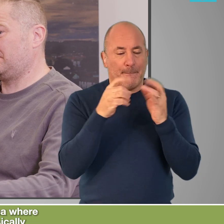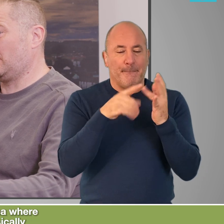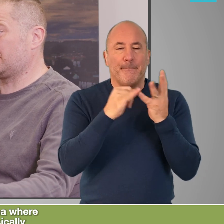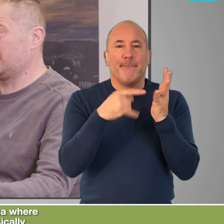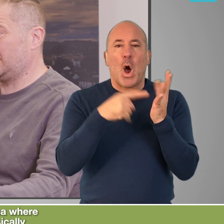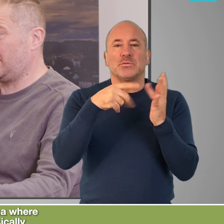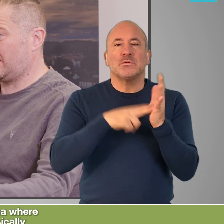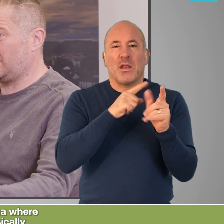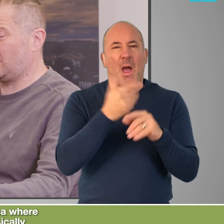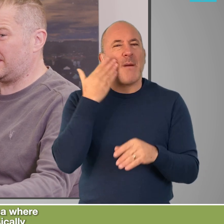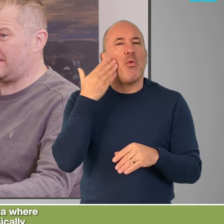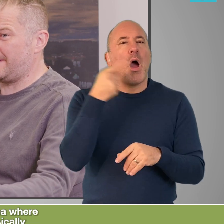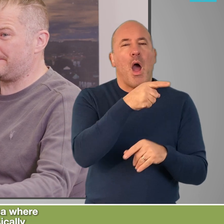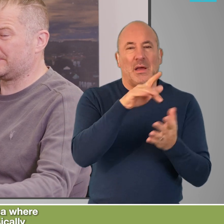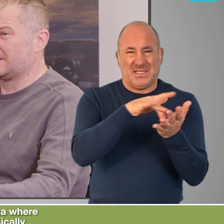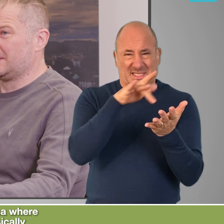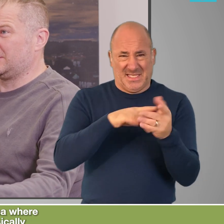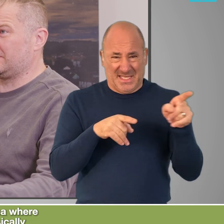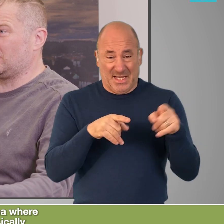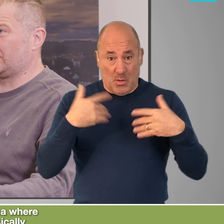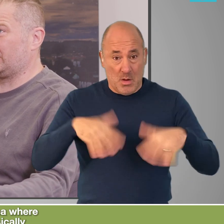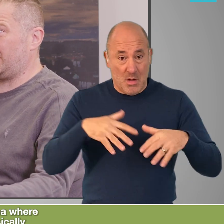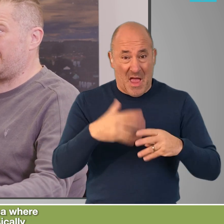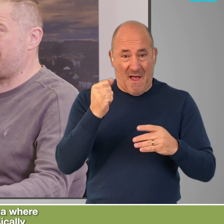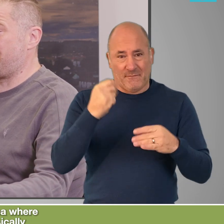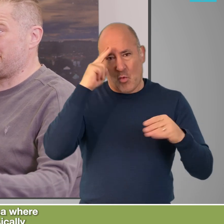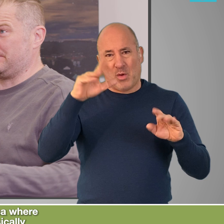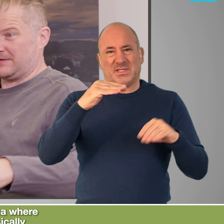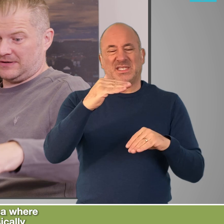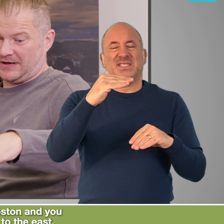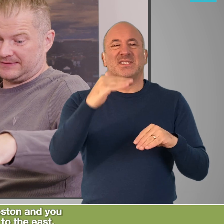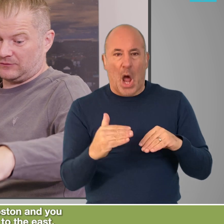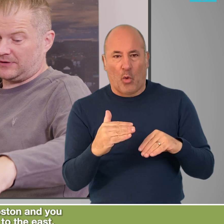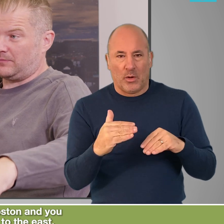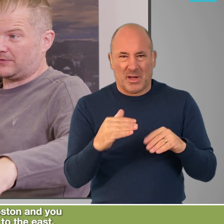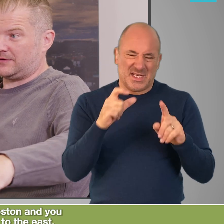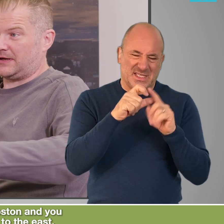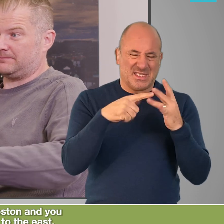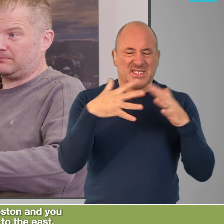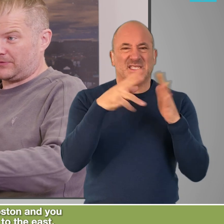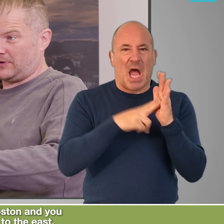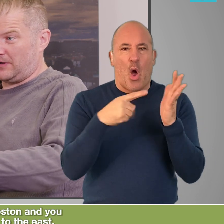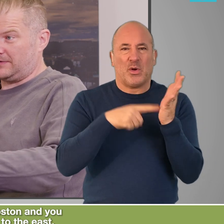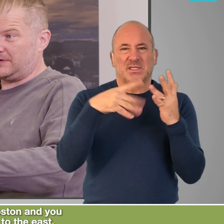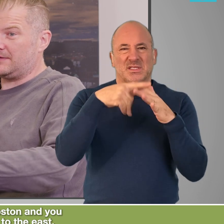Boston in America where you've got basically you had downtown Boston and you had Boston Harbour to the east,